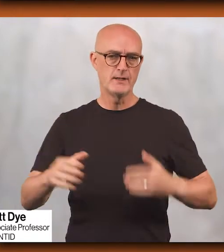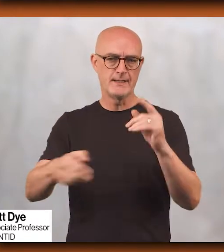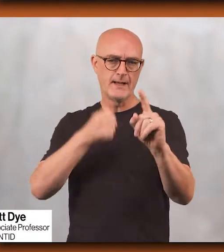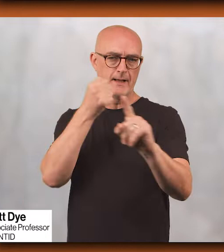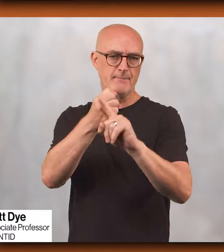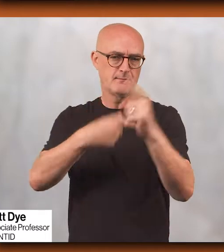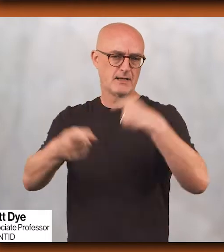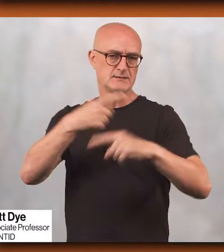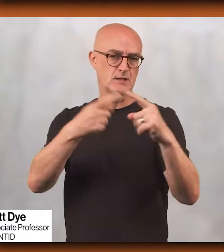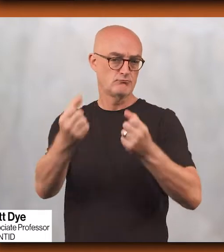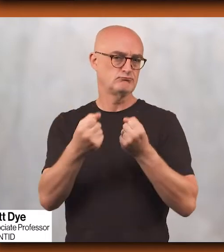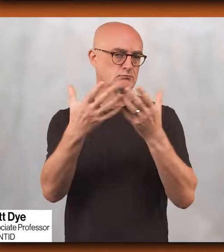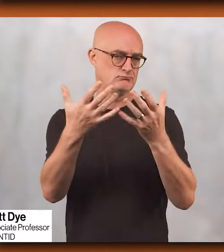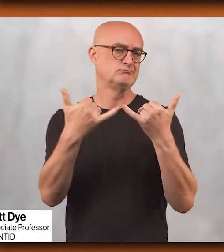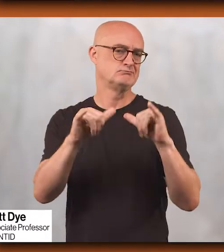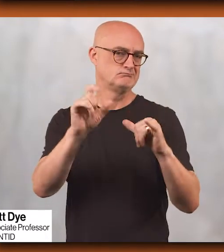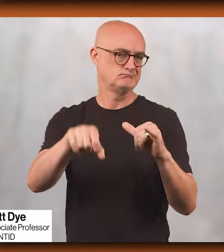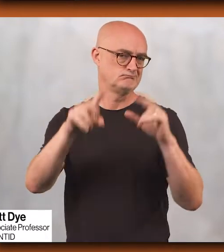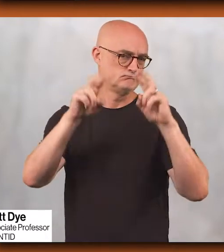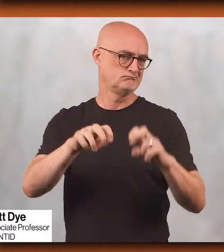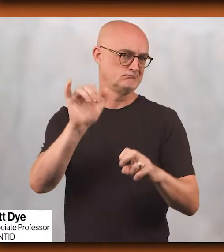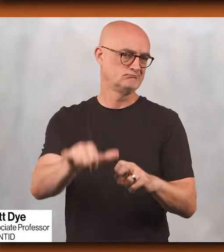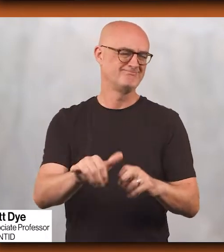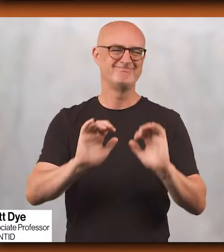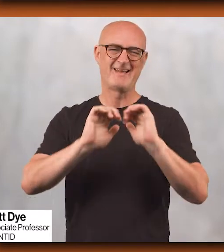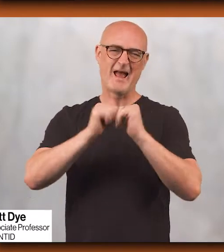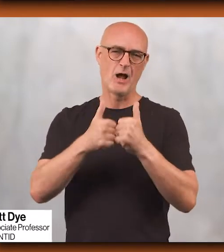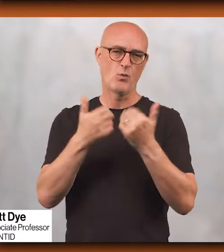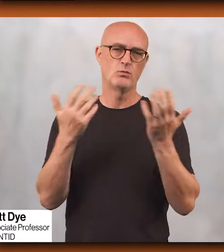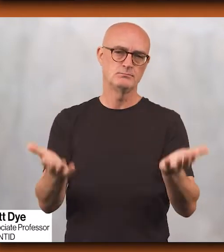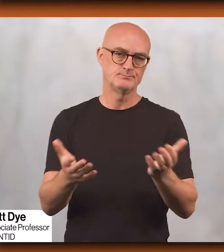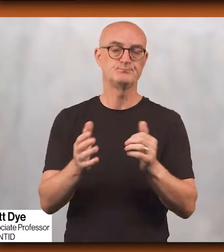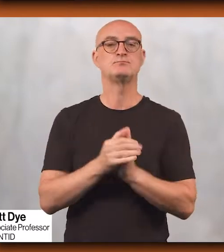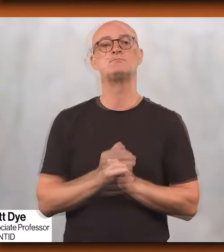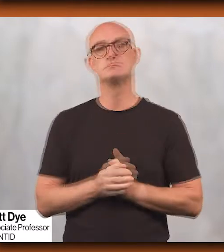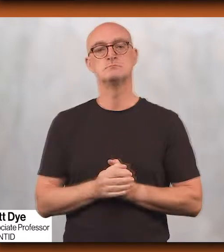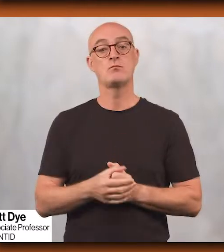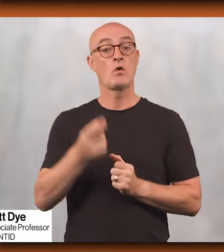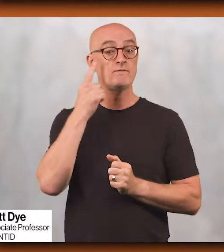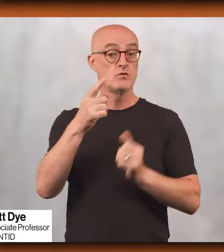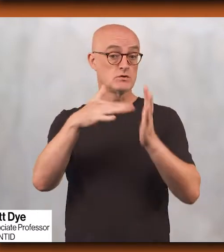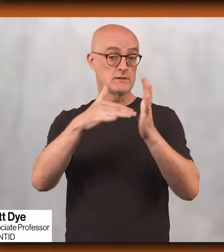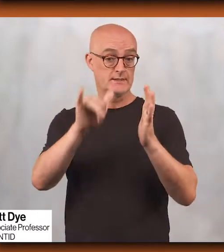so to study this question, we would like to use a computer vision approach.